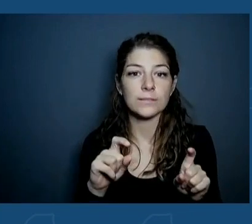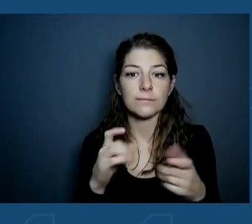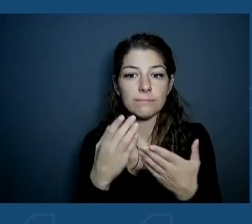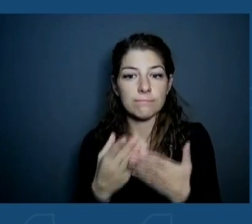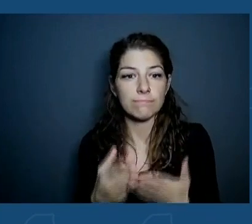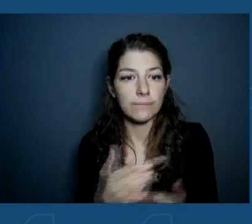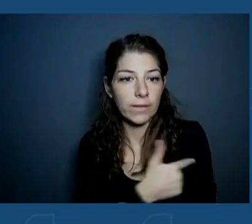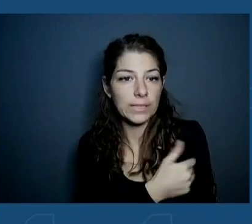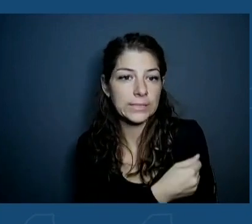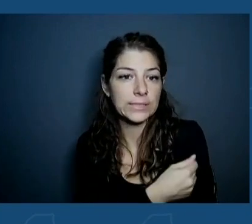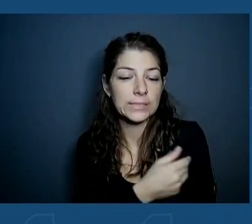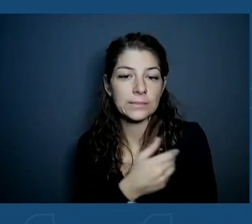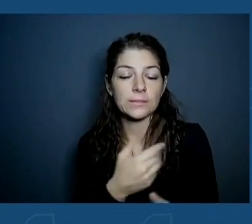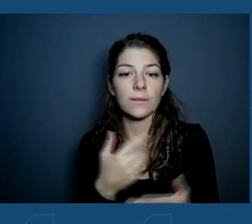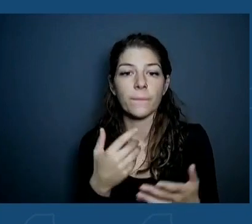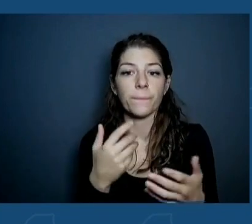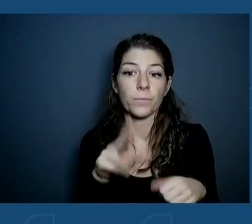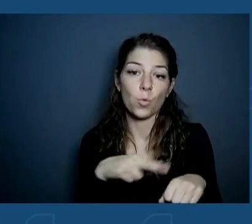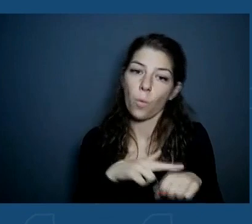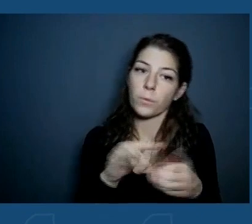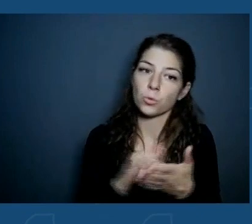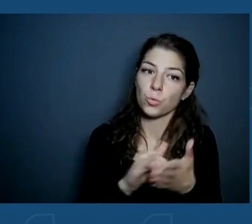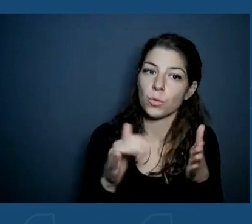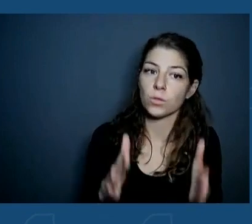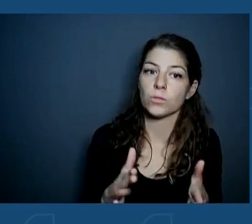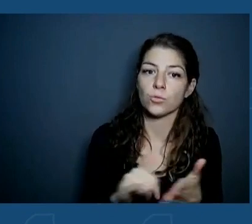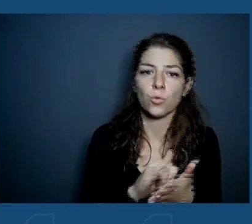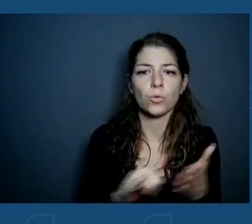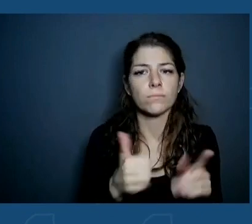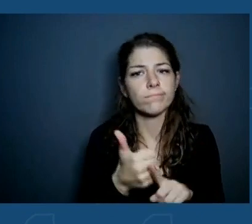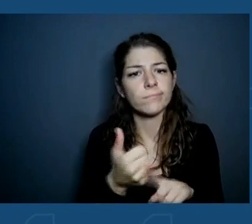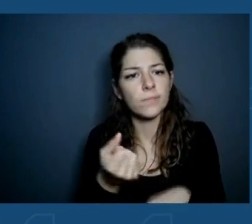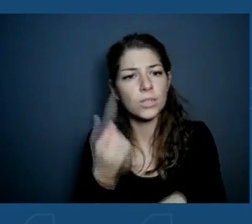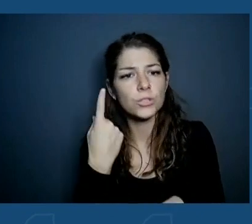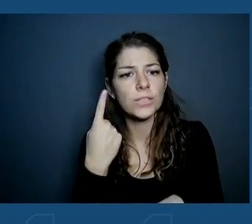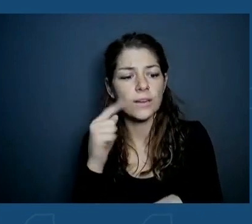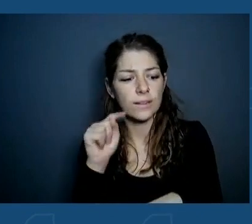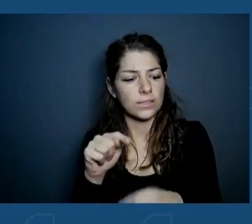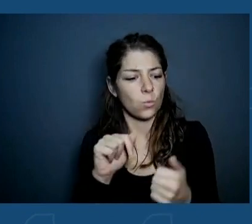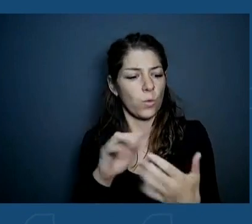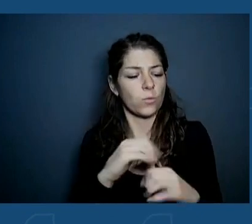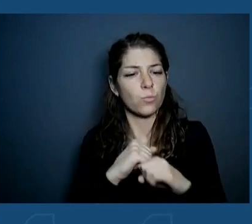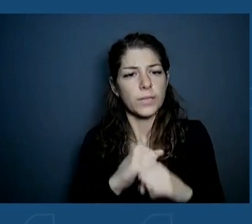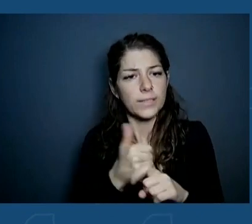I THINK RATIONAL NEW YORKERS ARE NOT LISTENING TO EXTREME VOICES THAT QUESTION THE